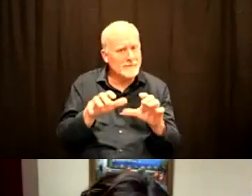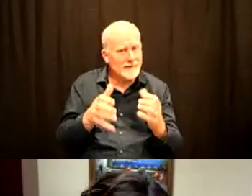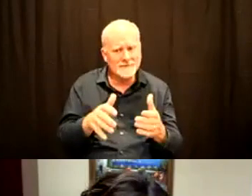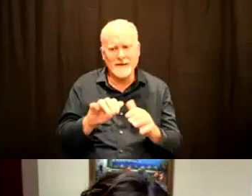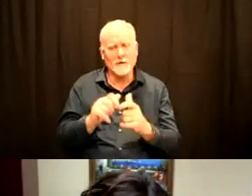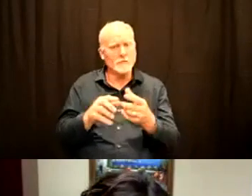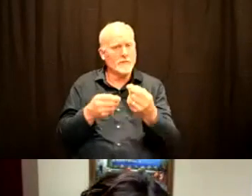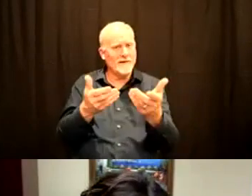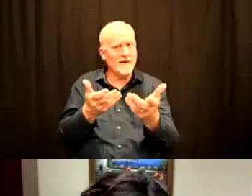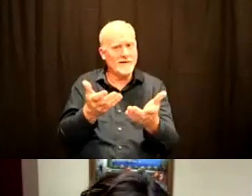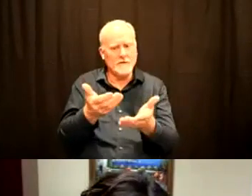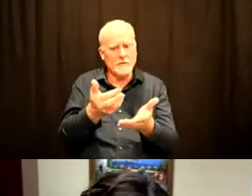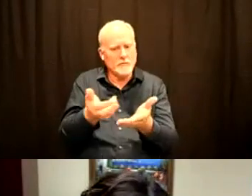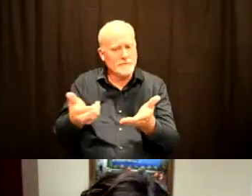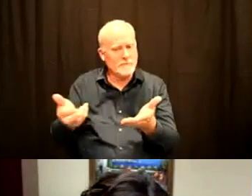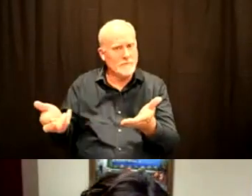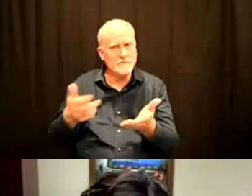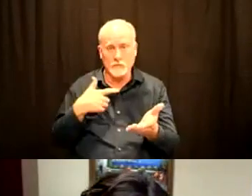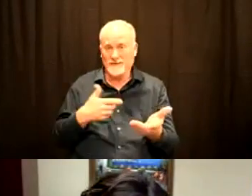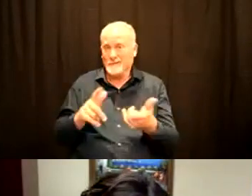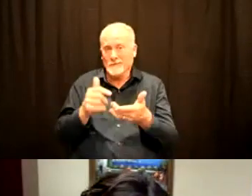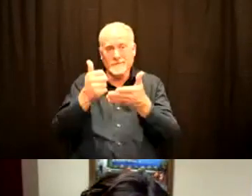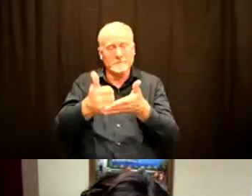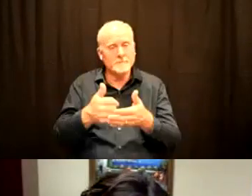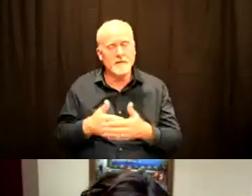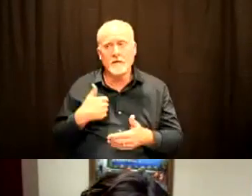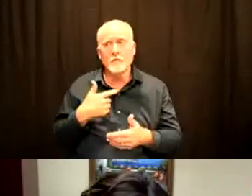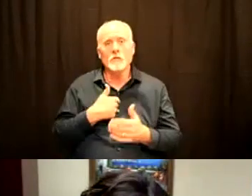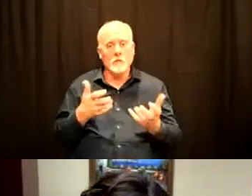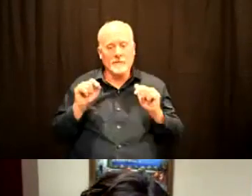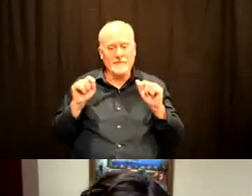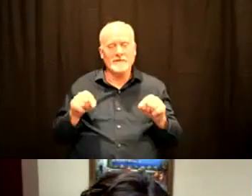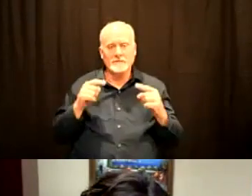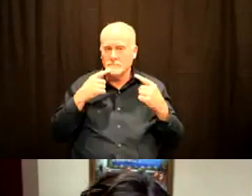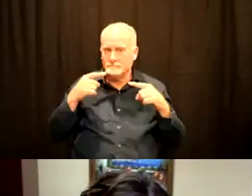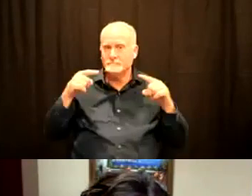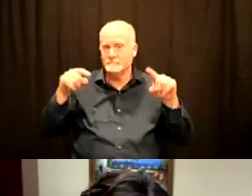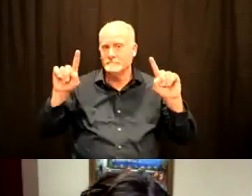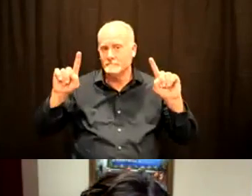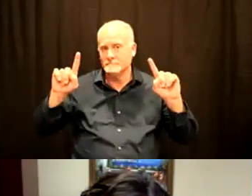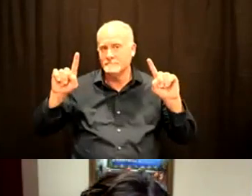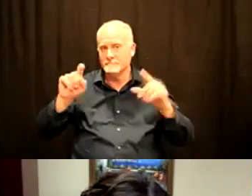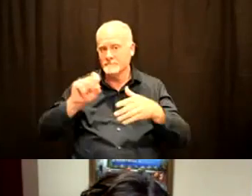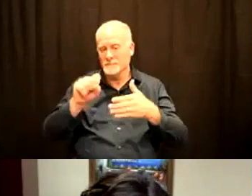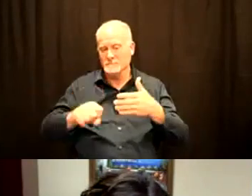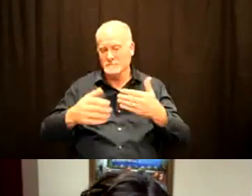we're we're here to help we all want this to be an effective semester going forward and i i